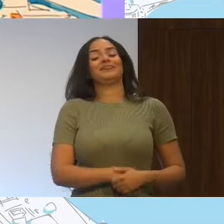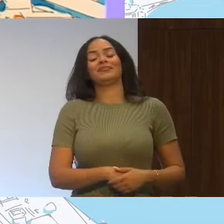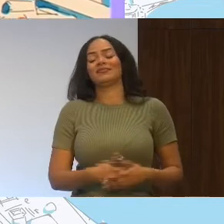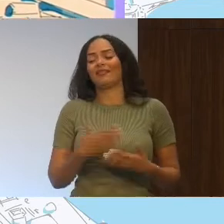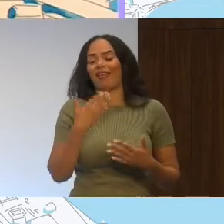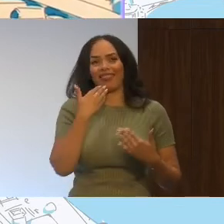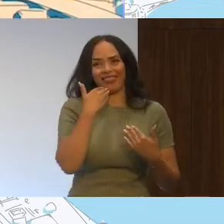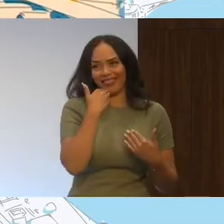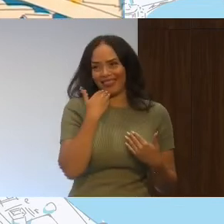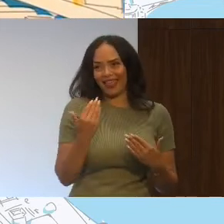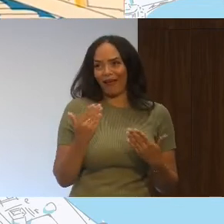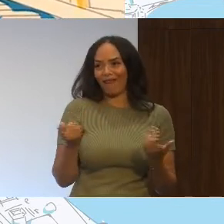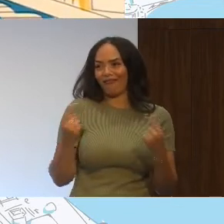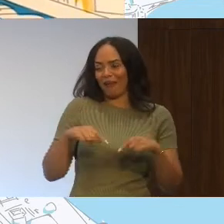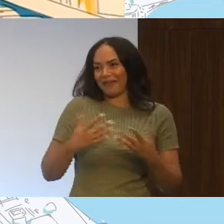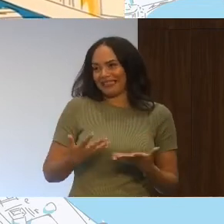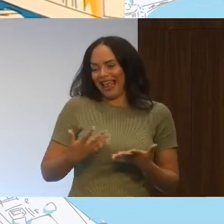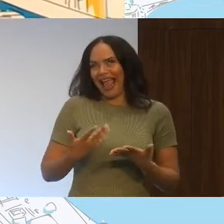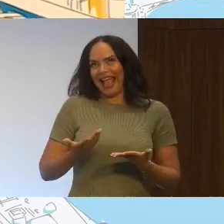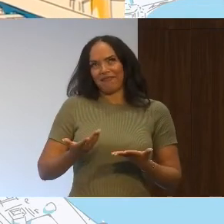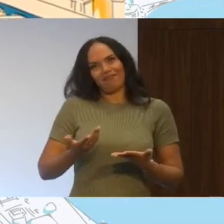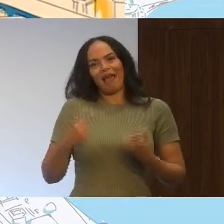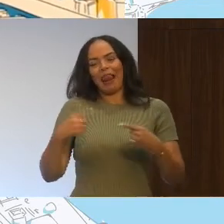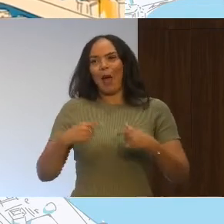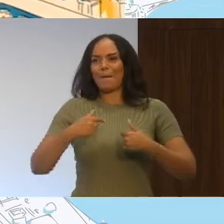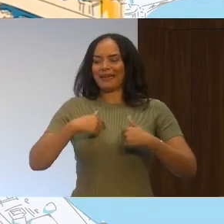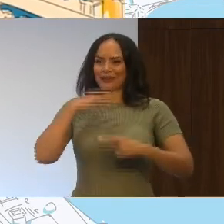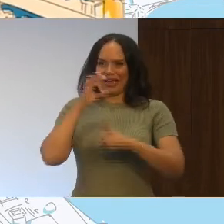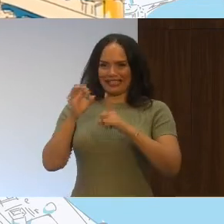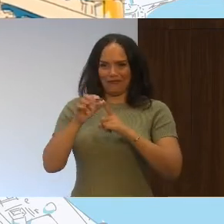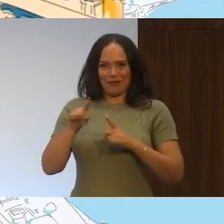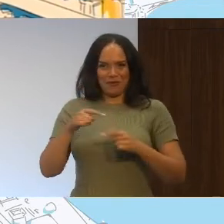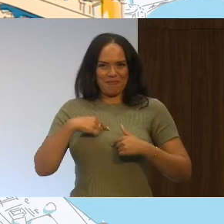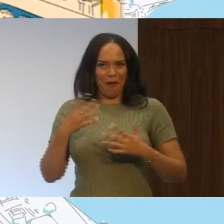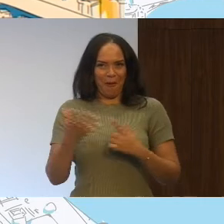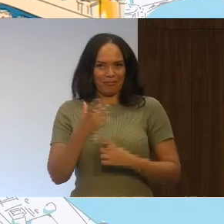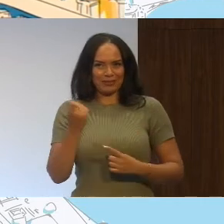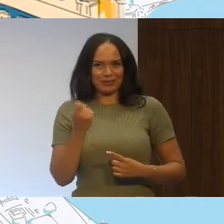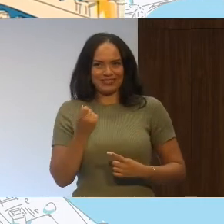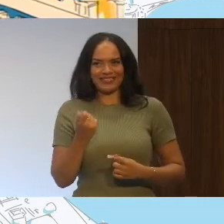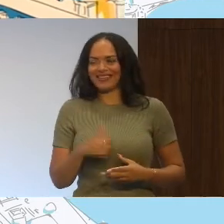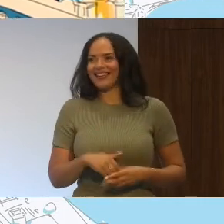coming here and also giving me the opportunity to interview you. Well, I think someone else